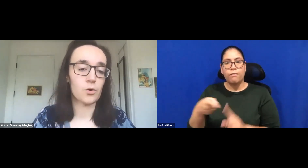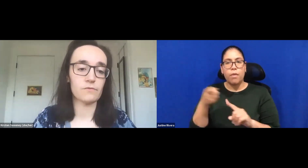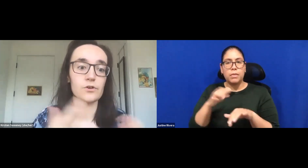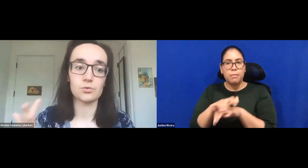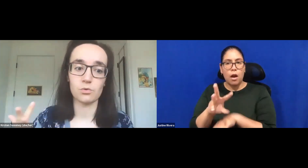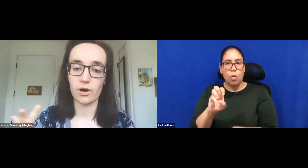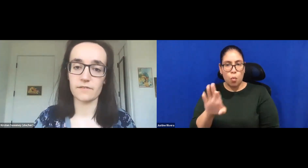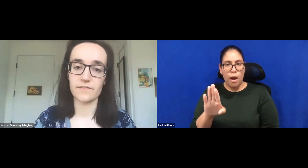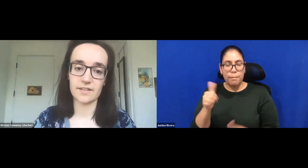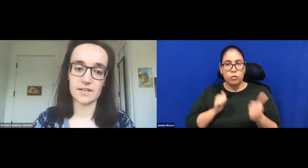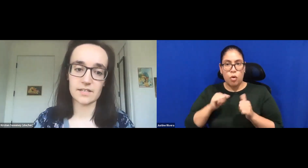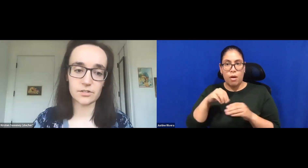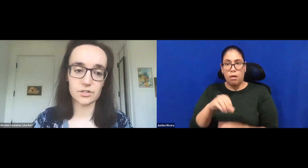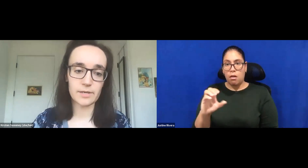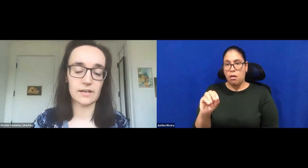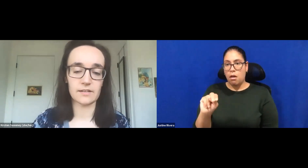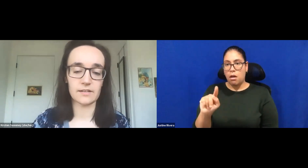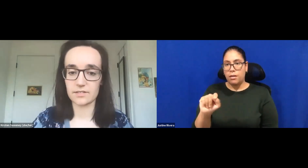wrote the virtual part of that land acknowledgement and allowed